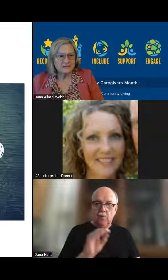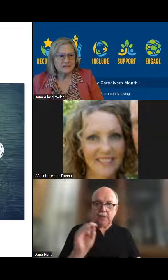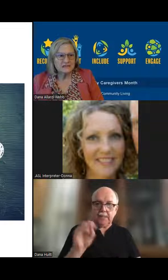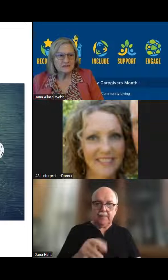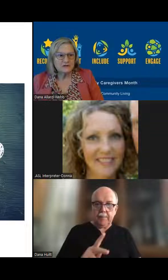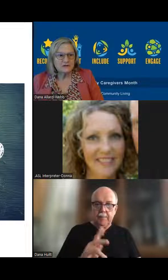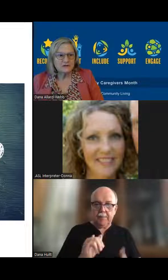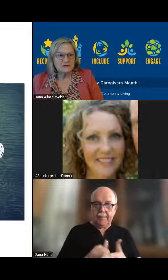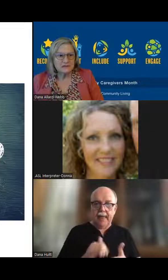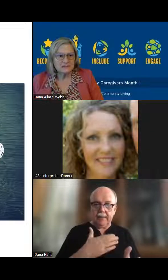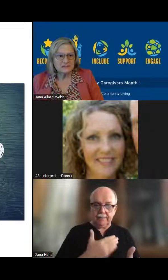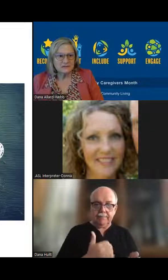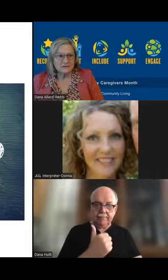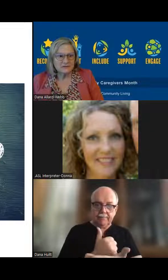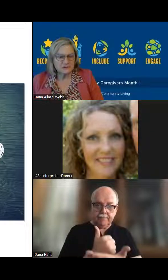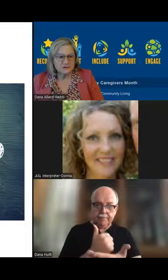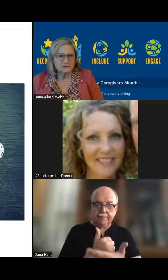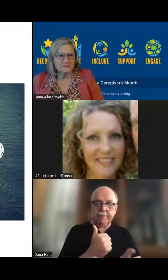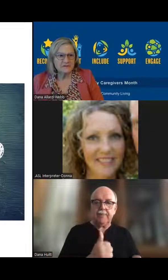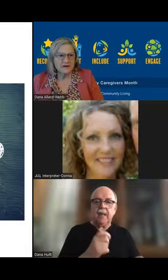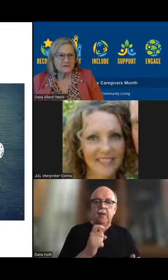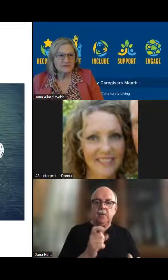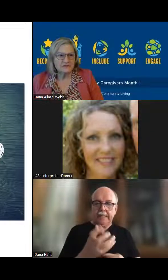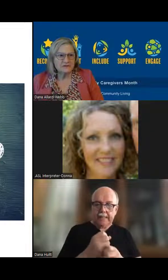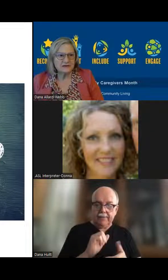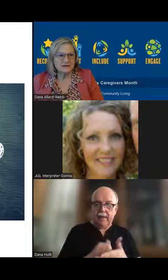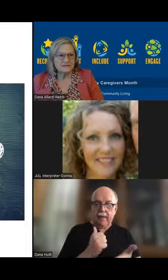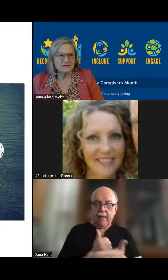and, you know, what settings can you work in